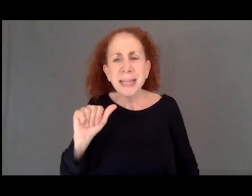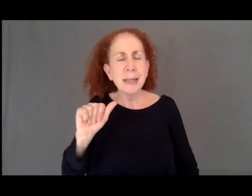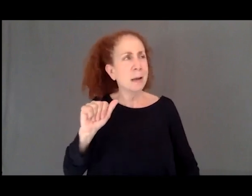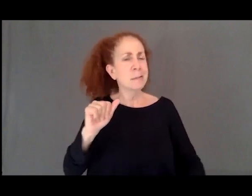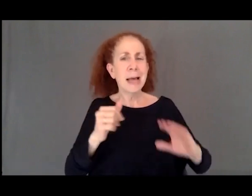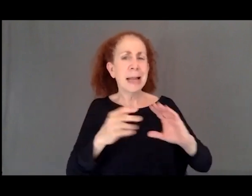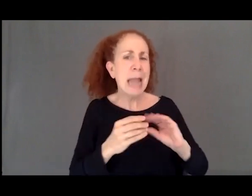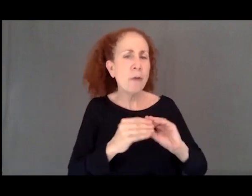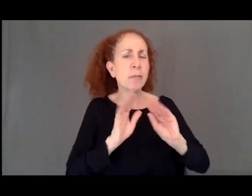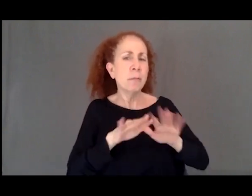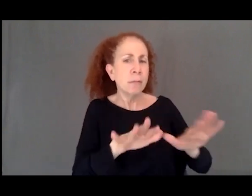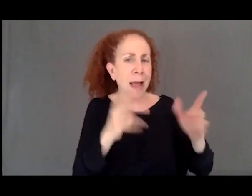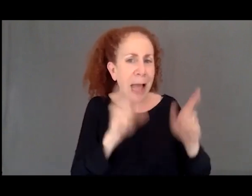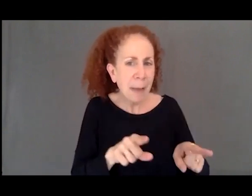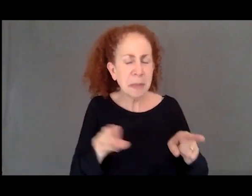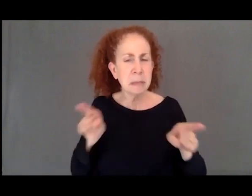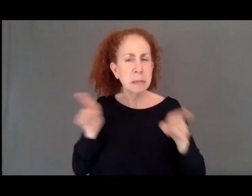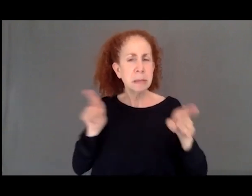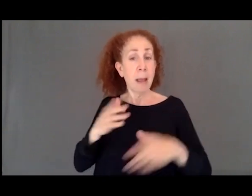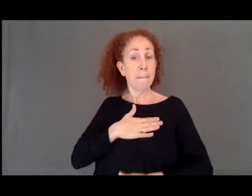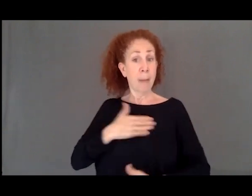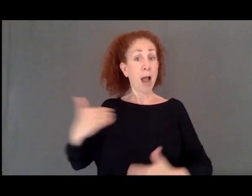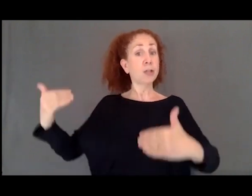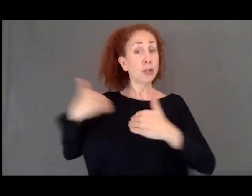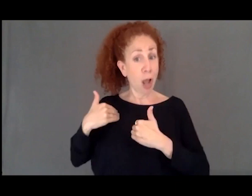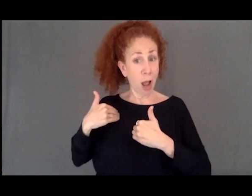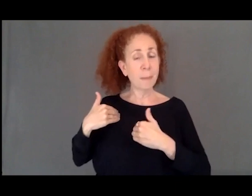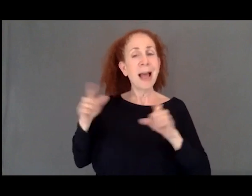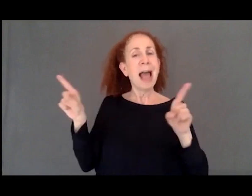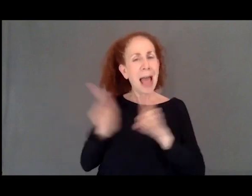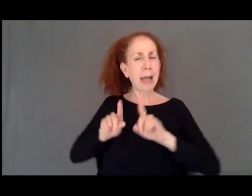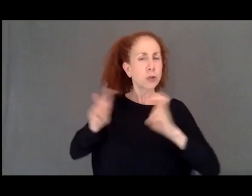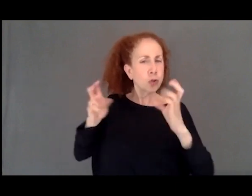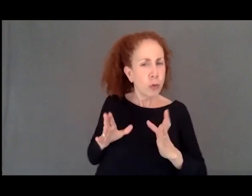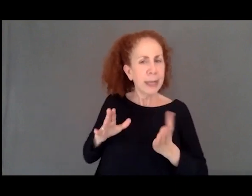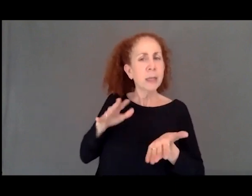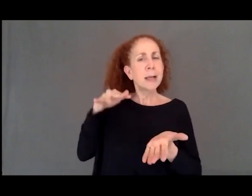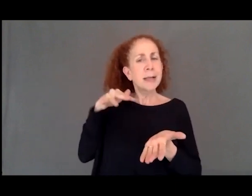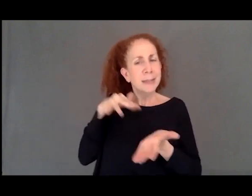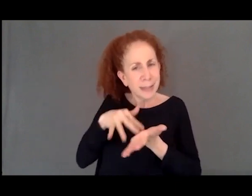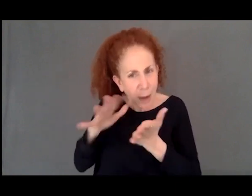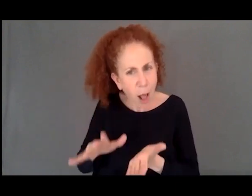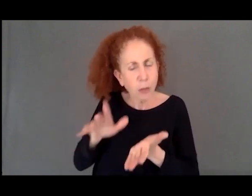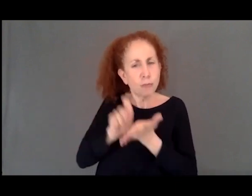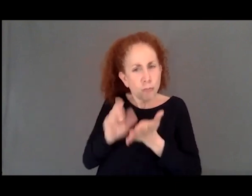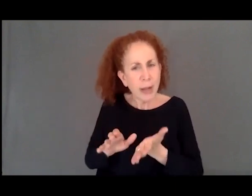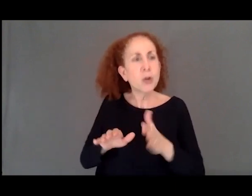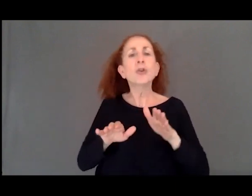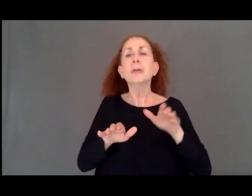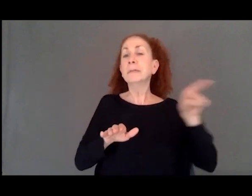And I think my job and our job as critics, as scholars, as writers, is to try to remind people about these narratives that are taking